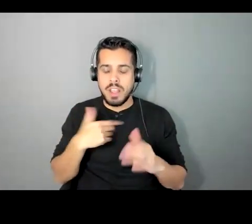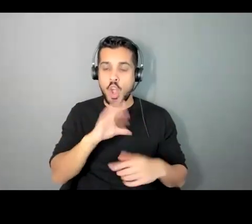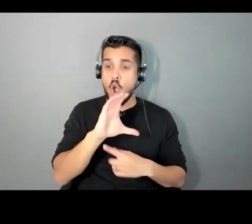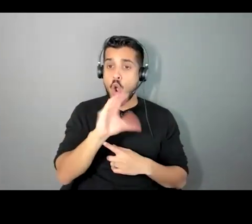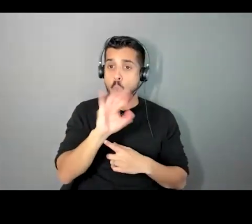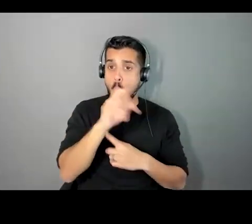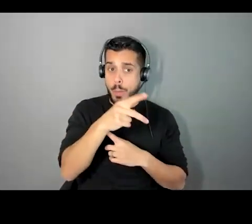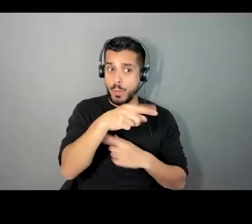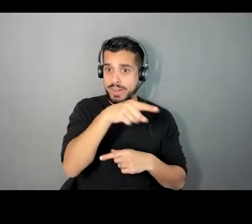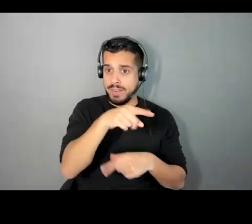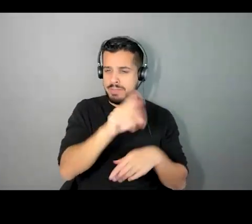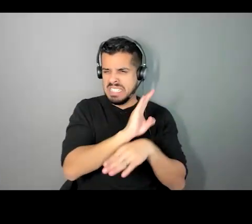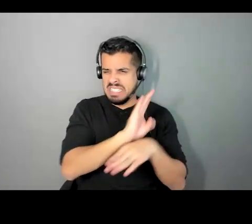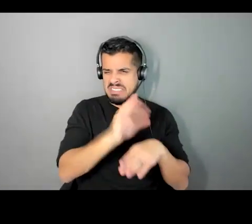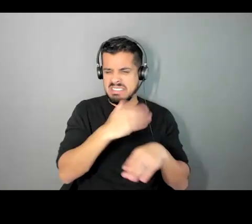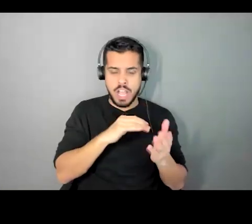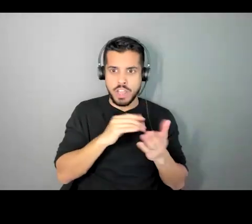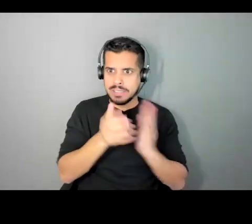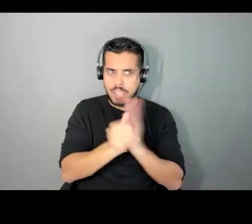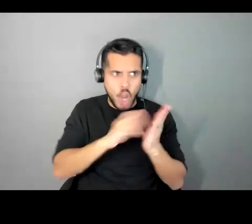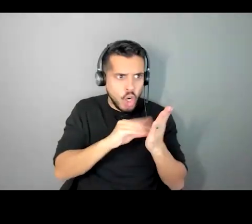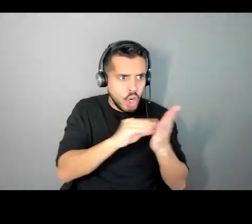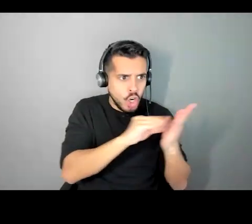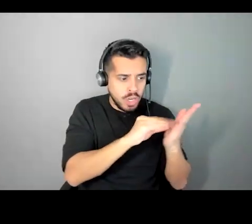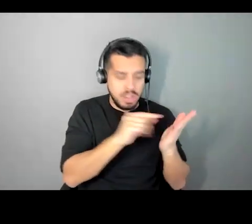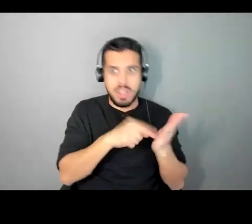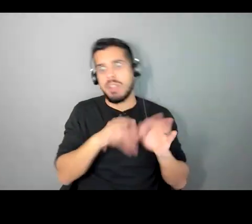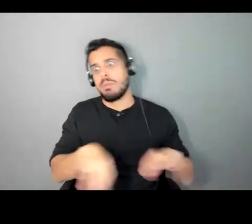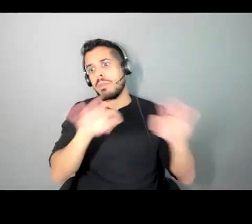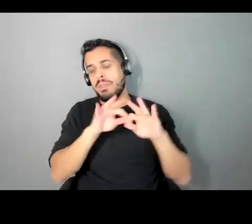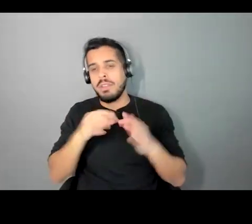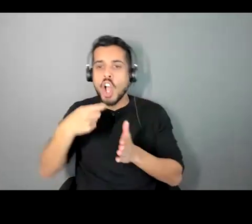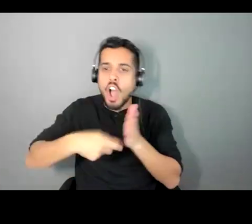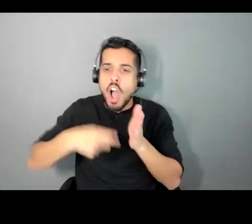like, were really, really essential, you know, being able to do cost benefit analysis and,